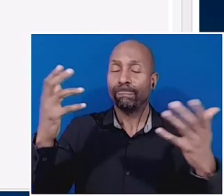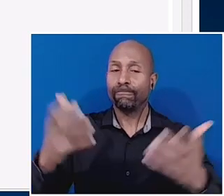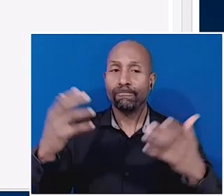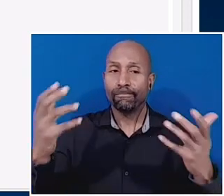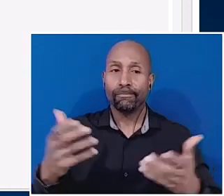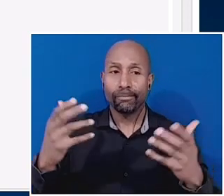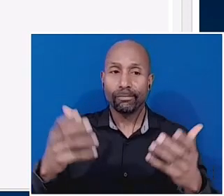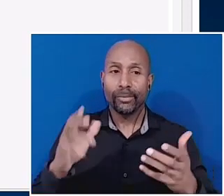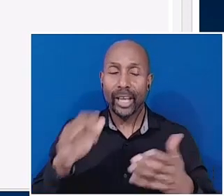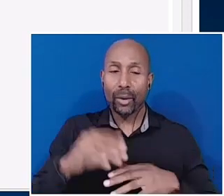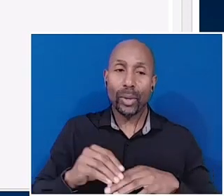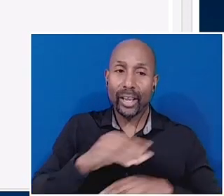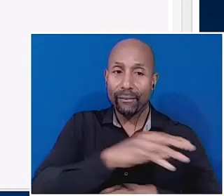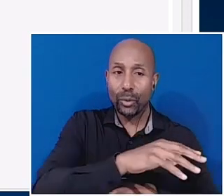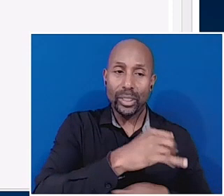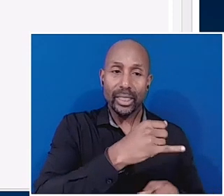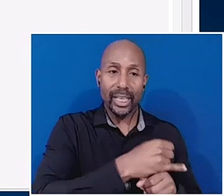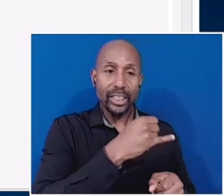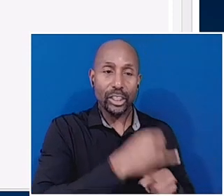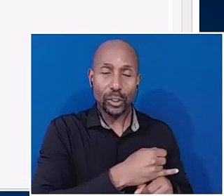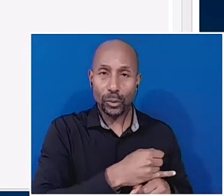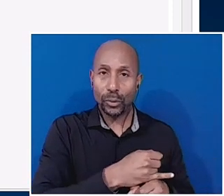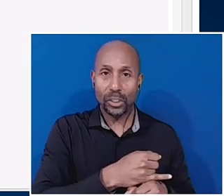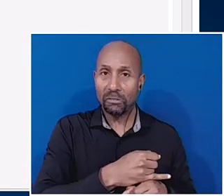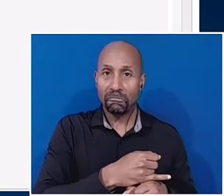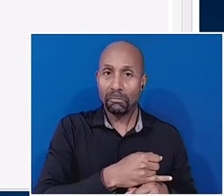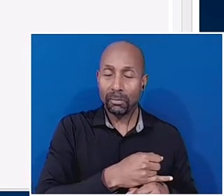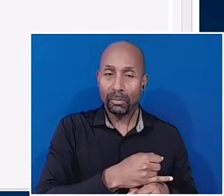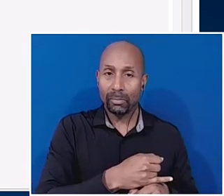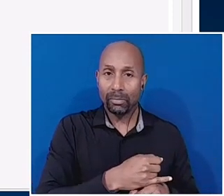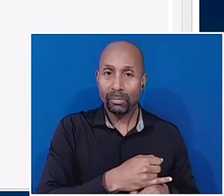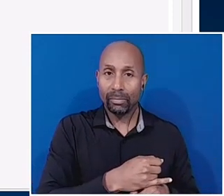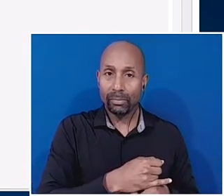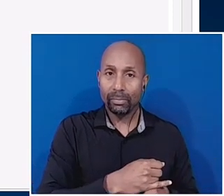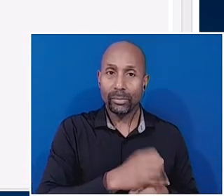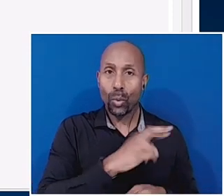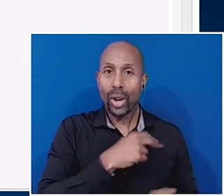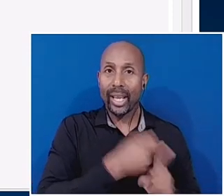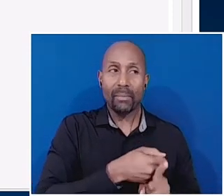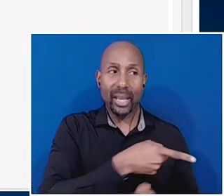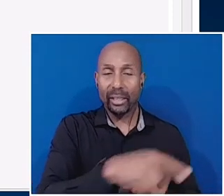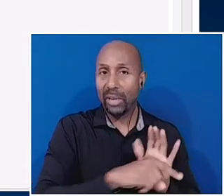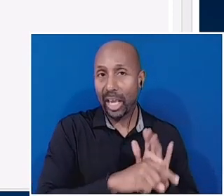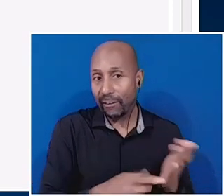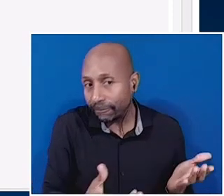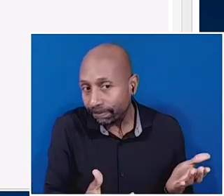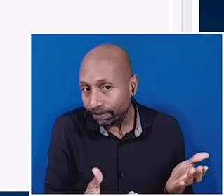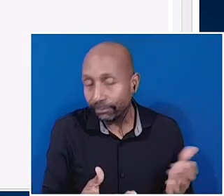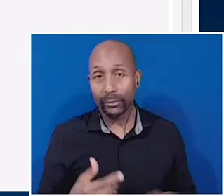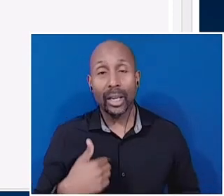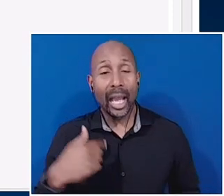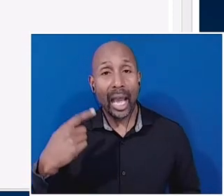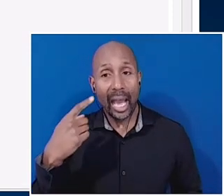institution in a very, you know, negative way. So, I think that it's appropriate and I'll leave it at that.